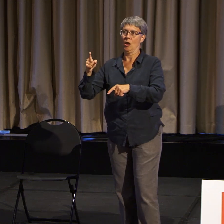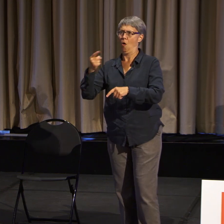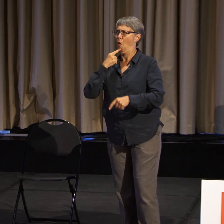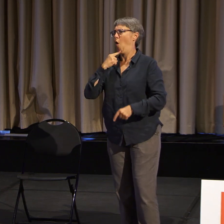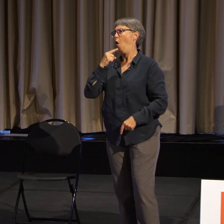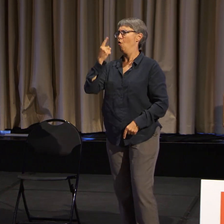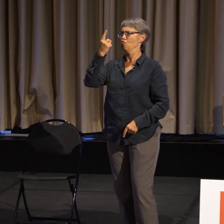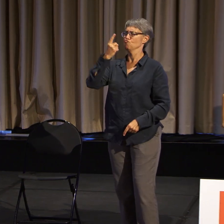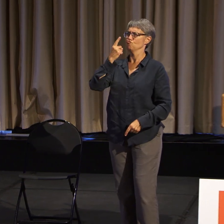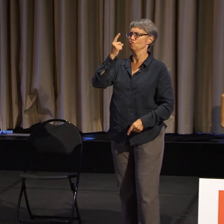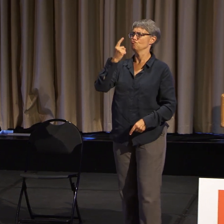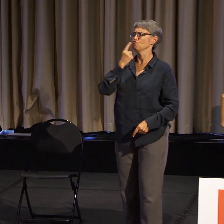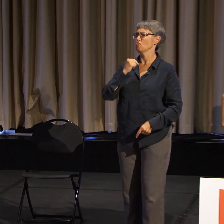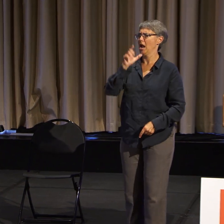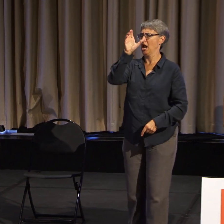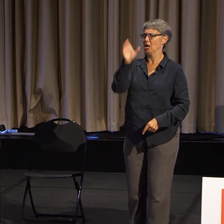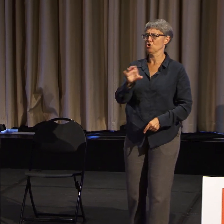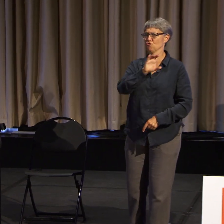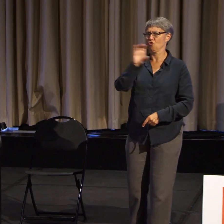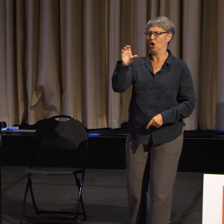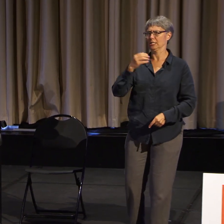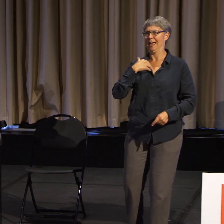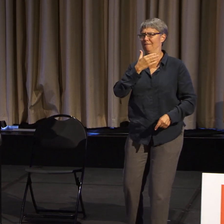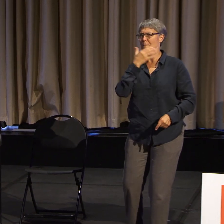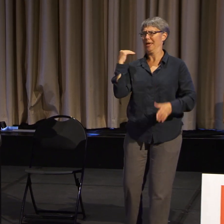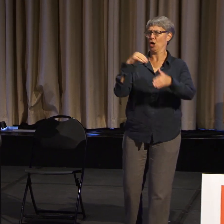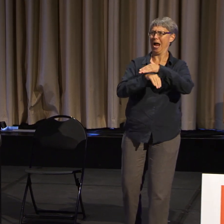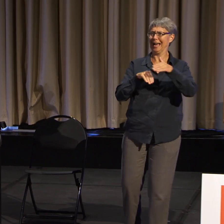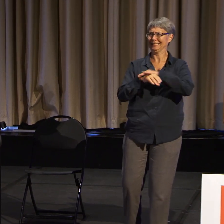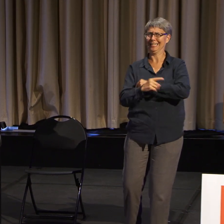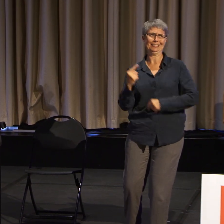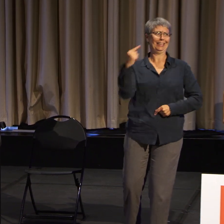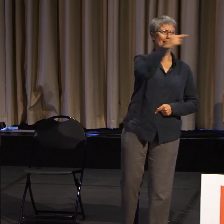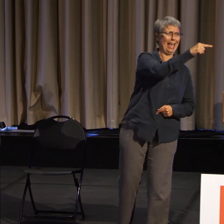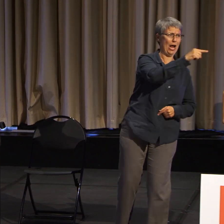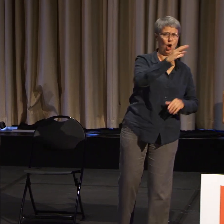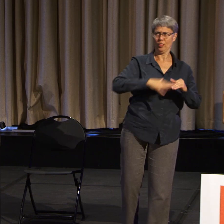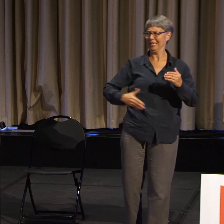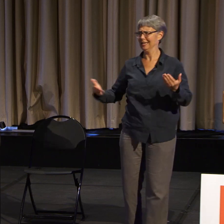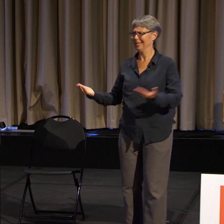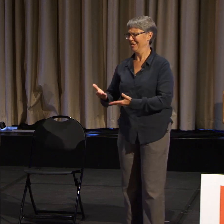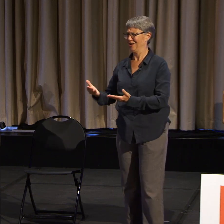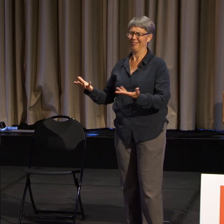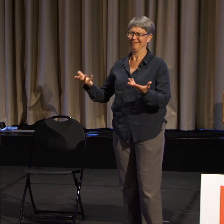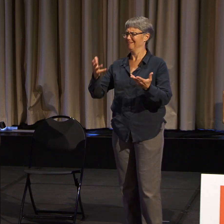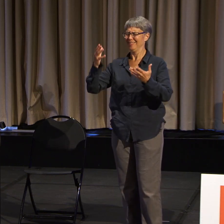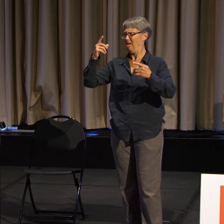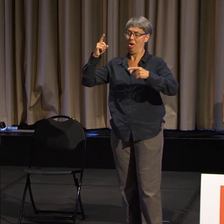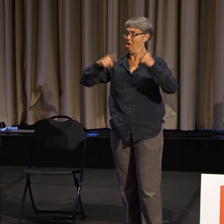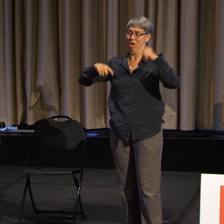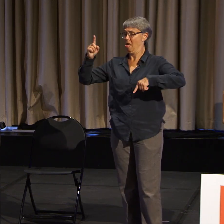accessible shelters for people. There are too many people out here